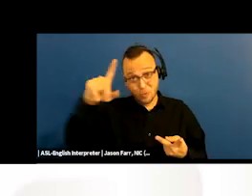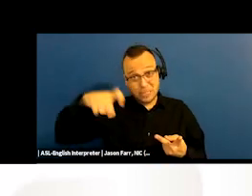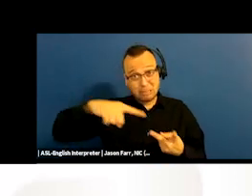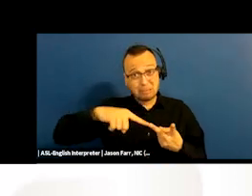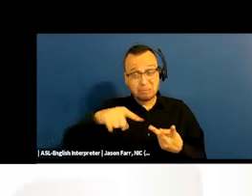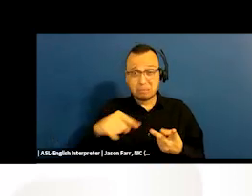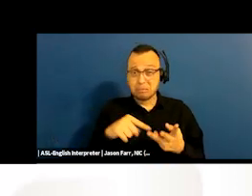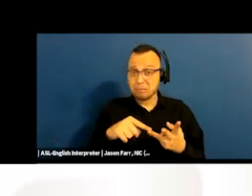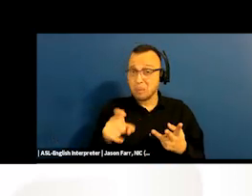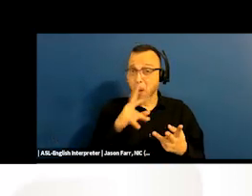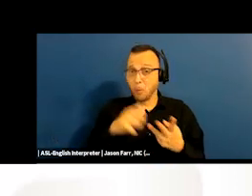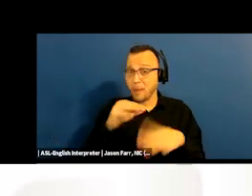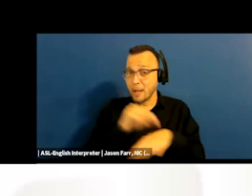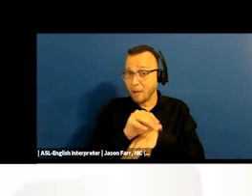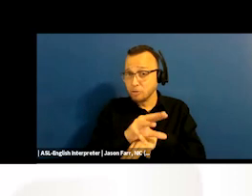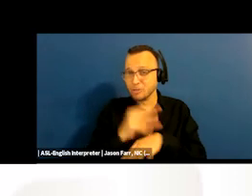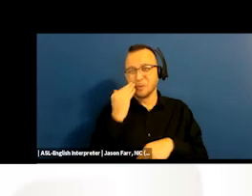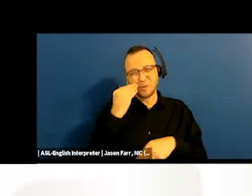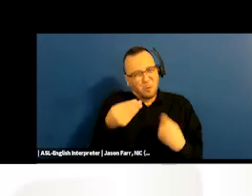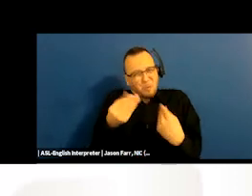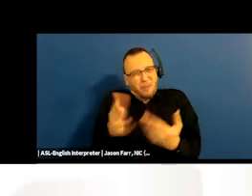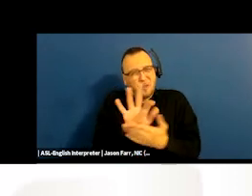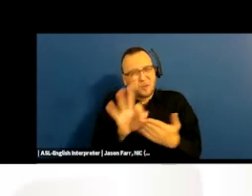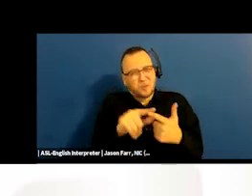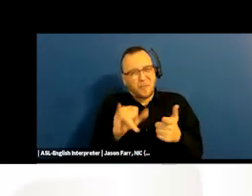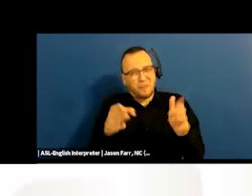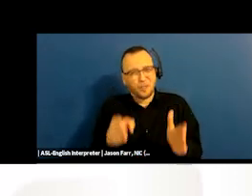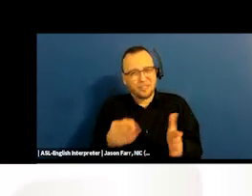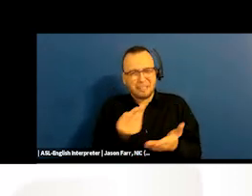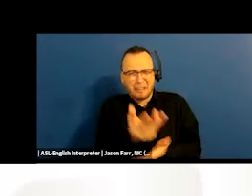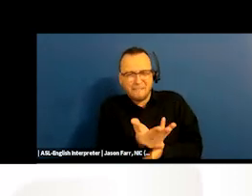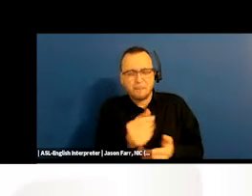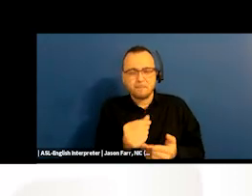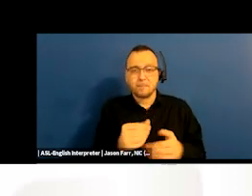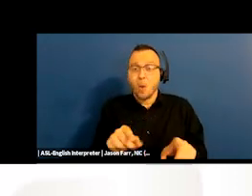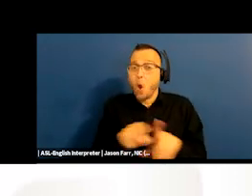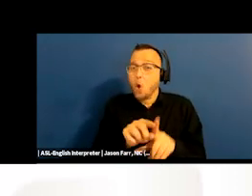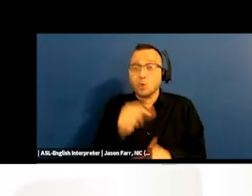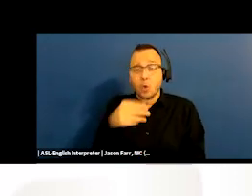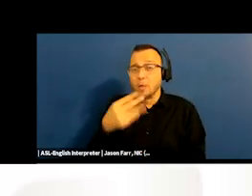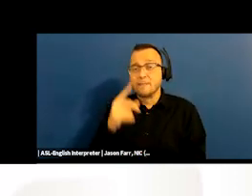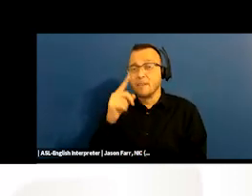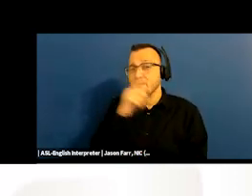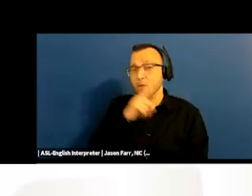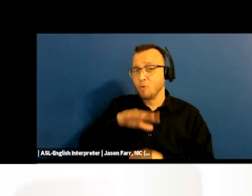Just kind of present, "Hey, these are some things we can do. We can call, you have a family member we can call?" Do we have the police?" Not the police (chuckles).